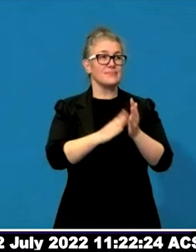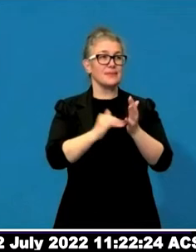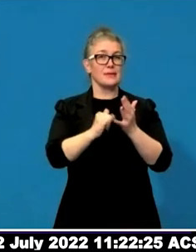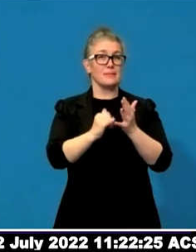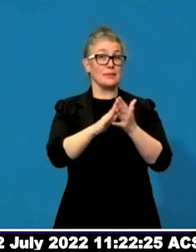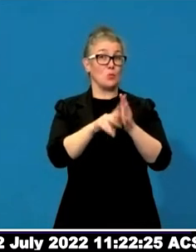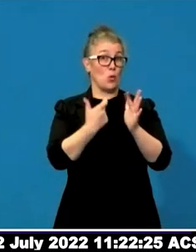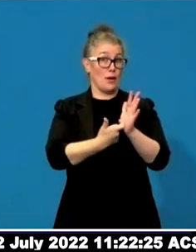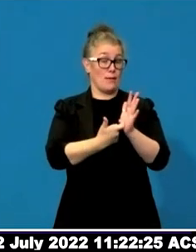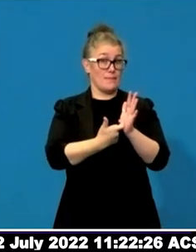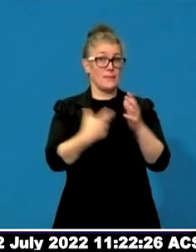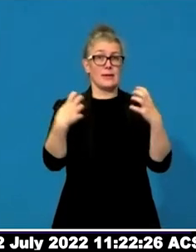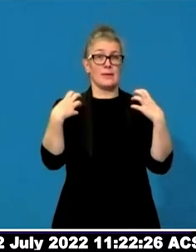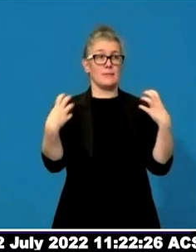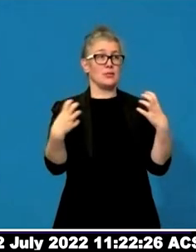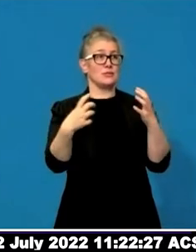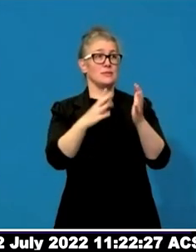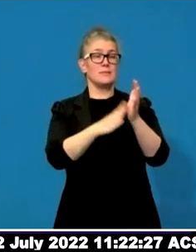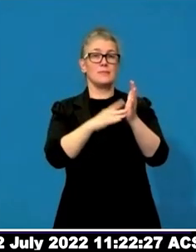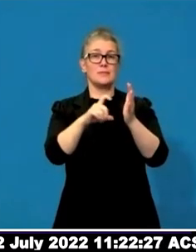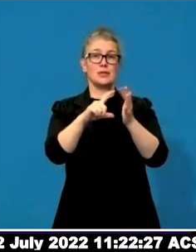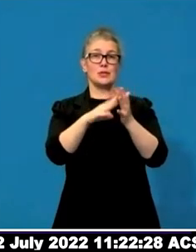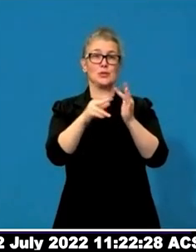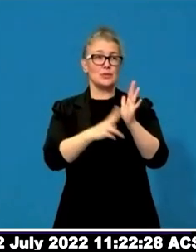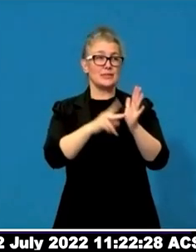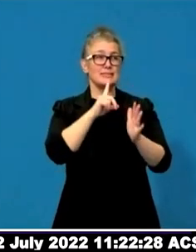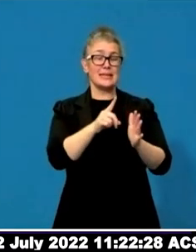that the Northern Territory government recognises the importance